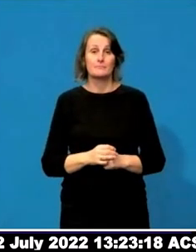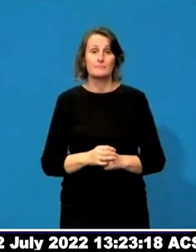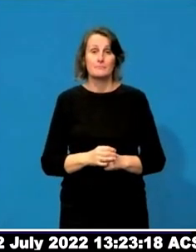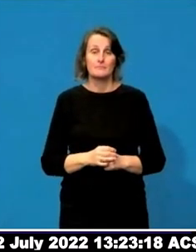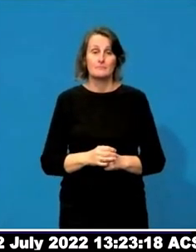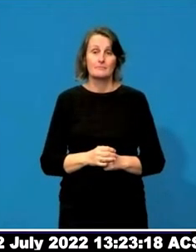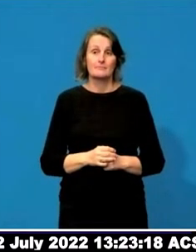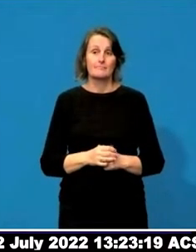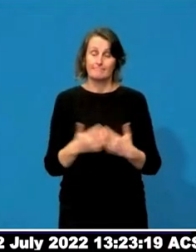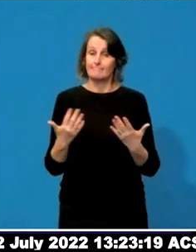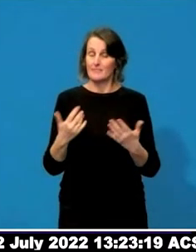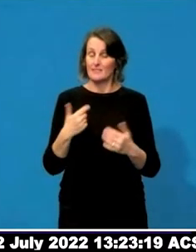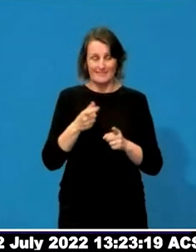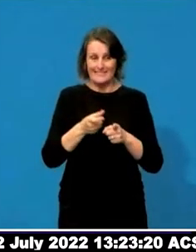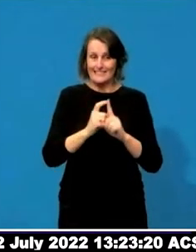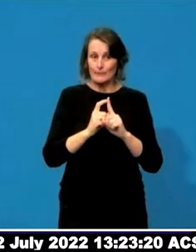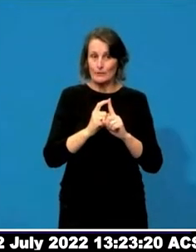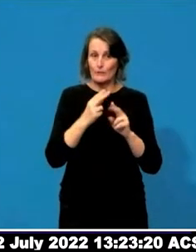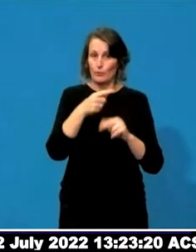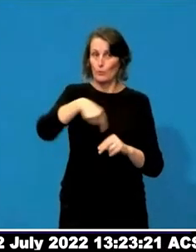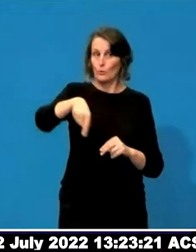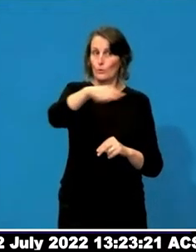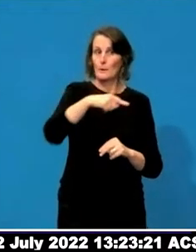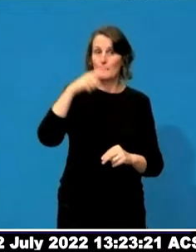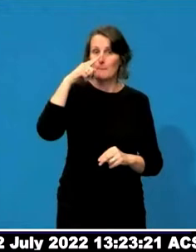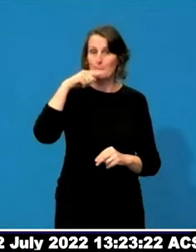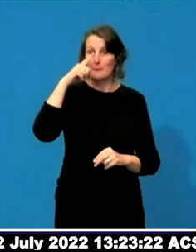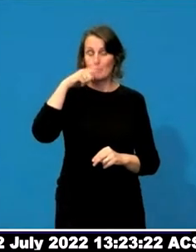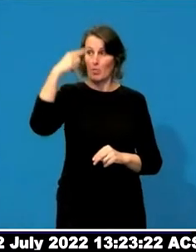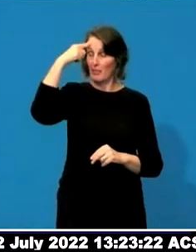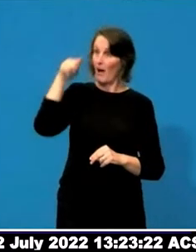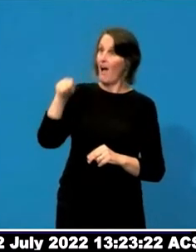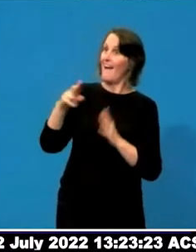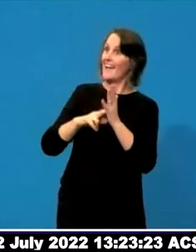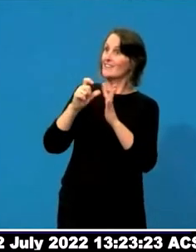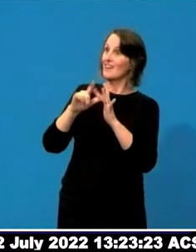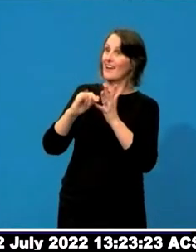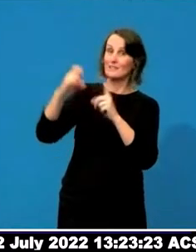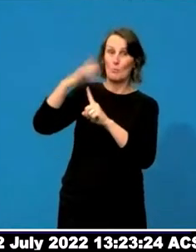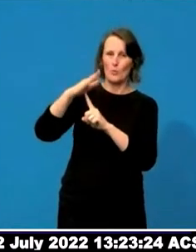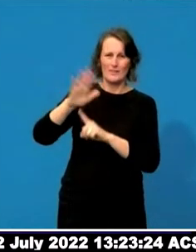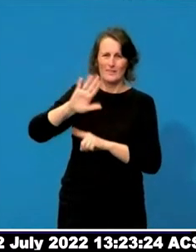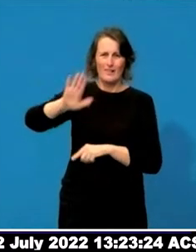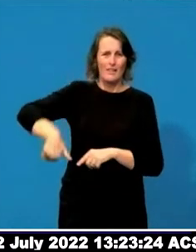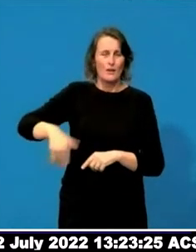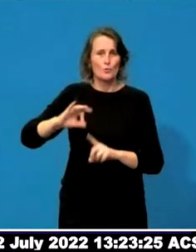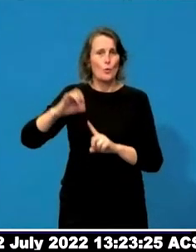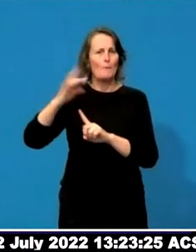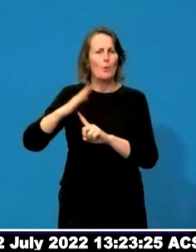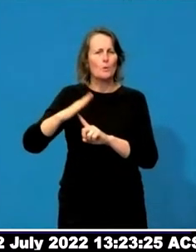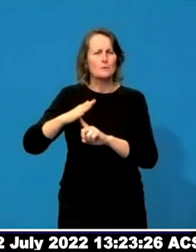it's often very difficult for people to prioritise the NDIS plan when, yeah,